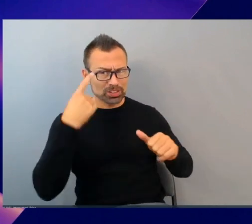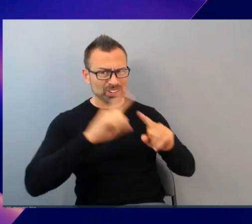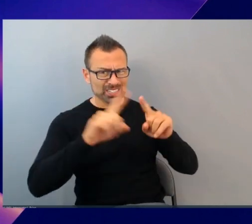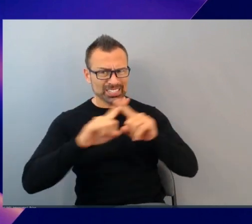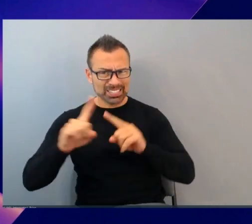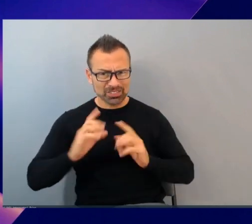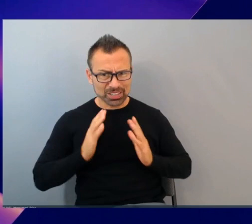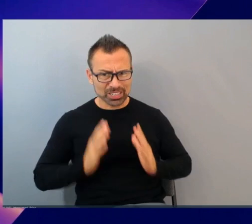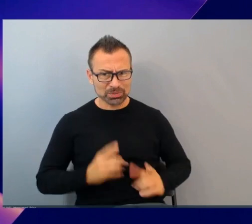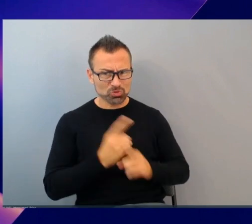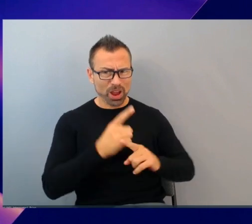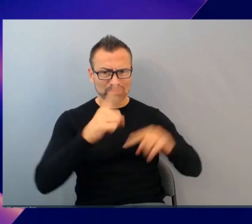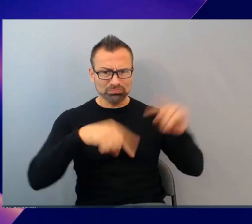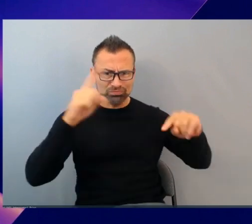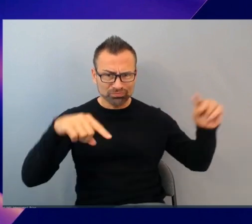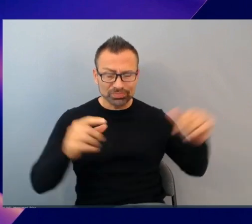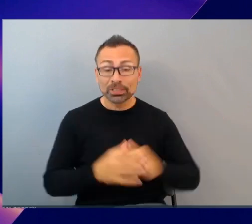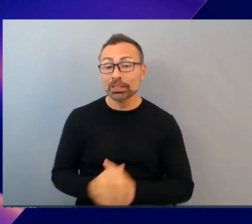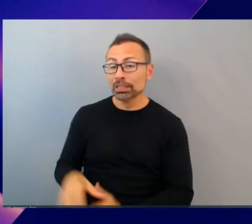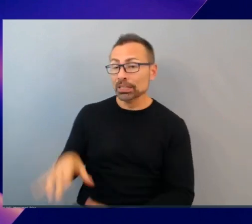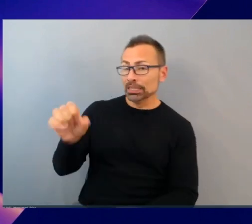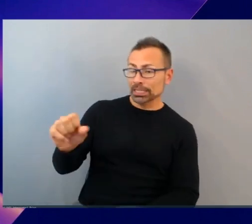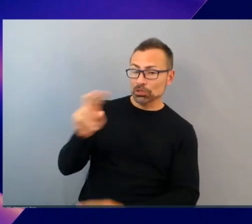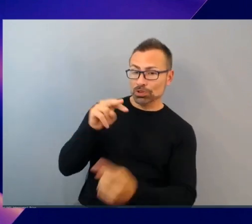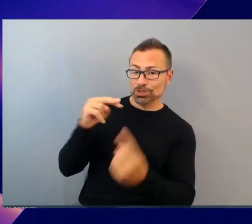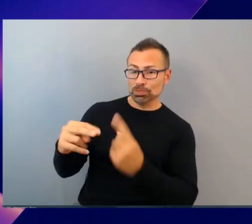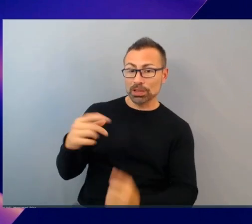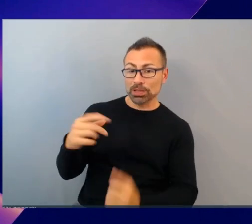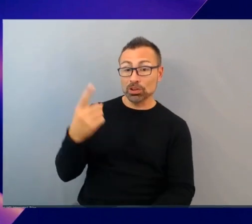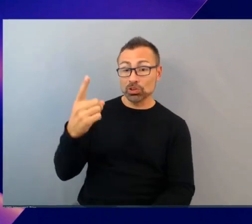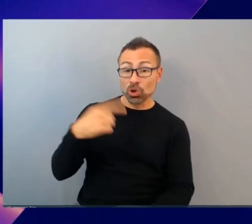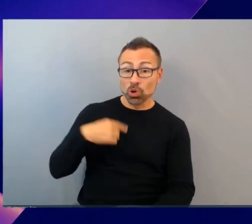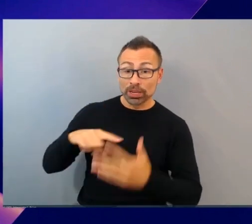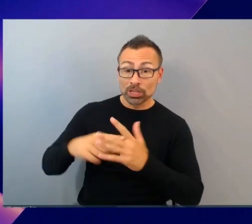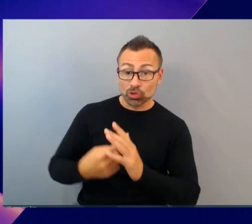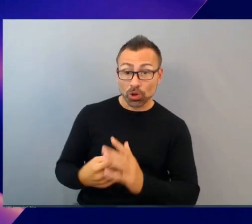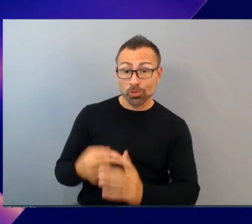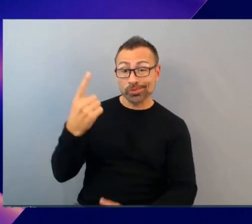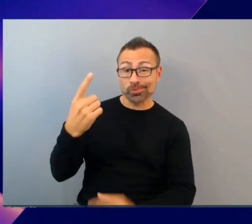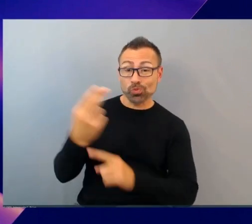When customers, they start with one use case that I mentioned, and then they do proof of concept.